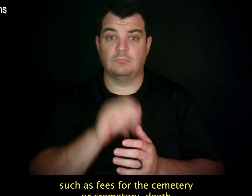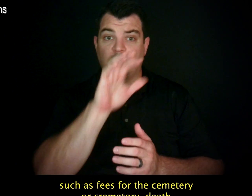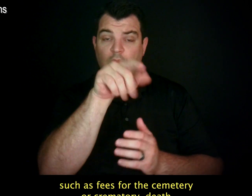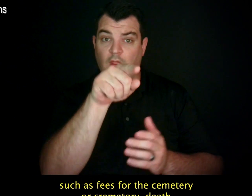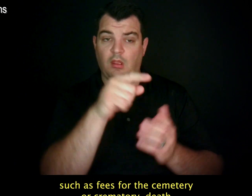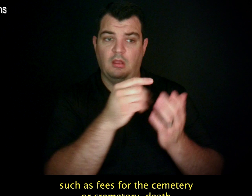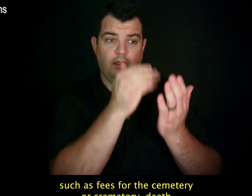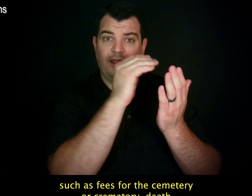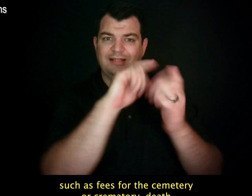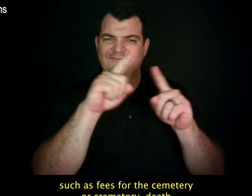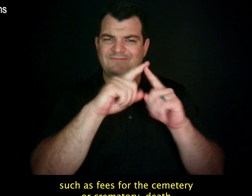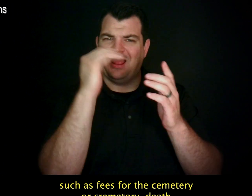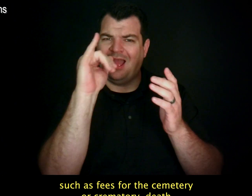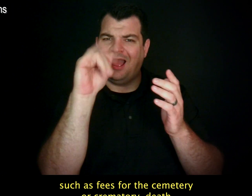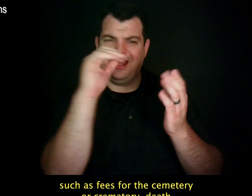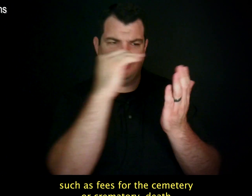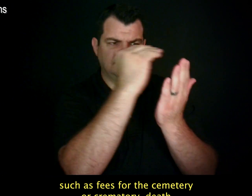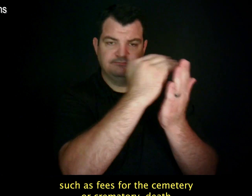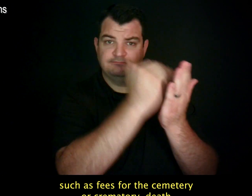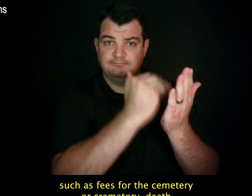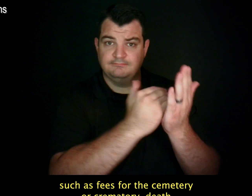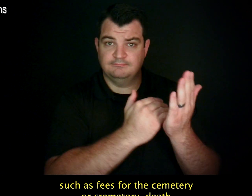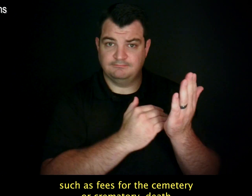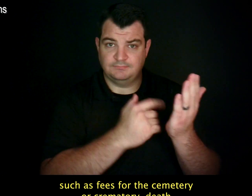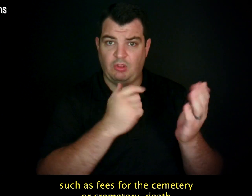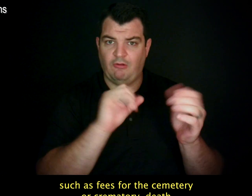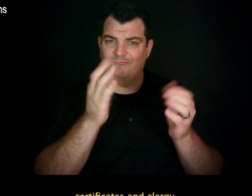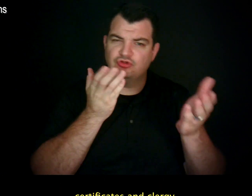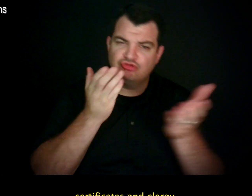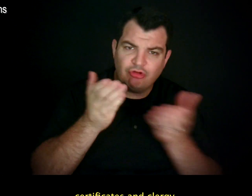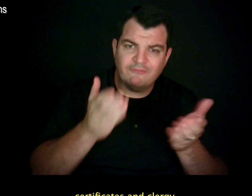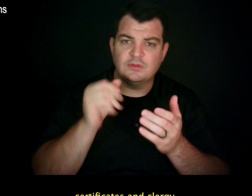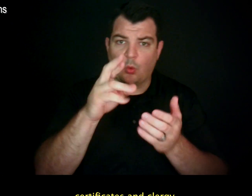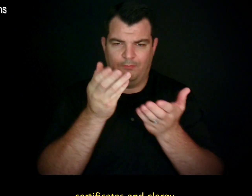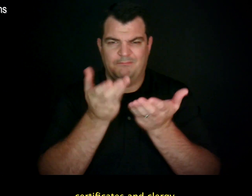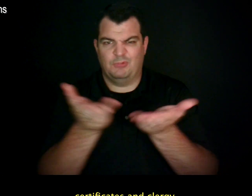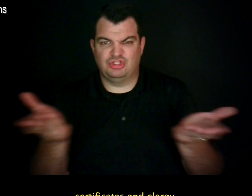such as fees for the cemetery or crematory, death certificates and clergy.